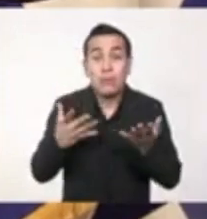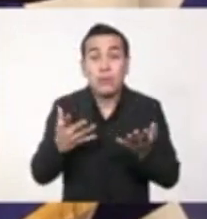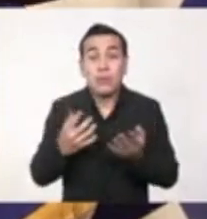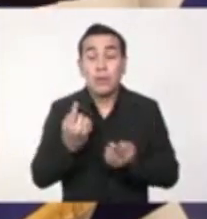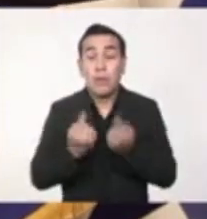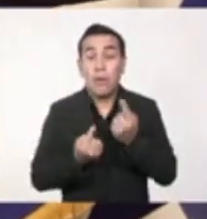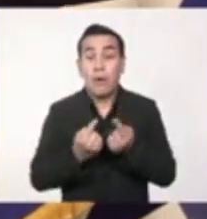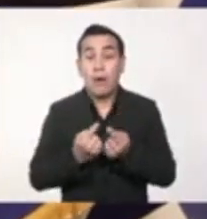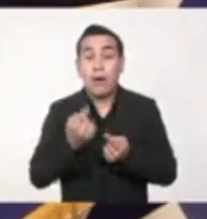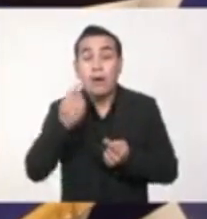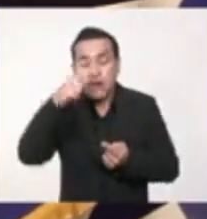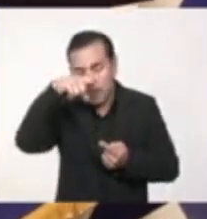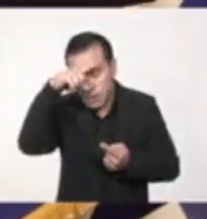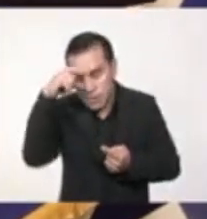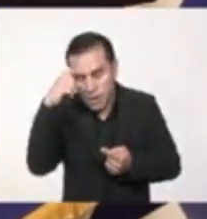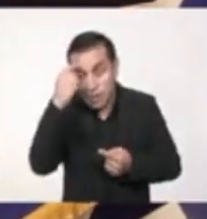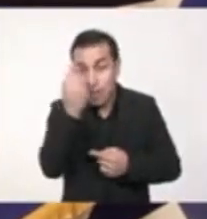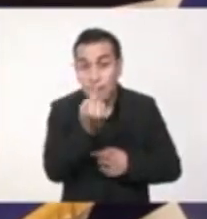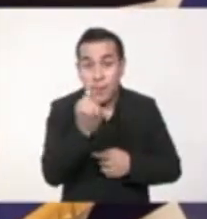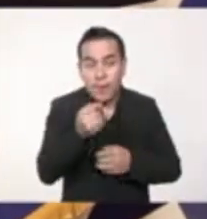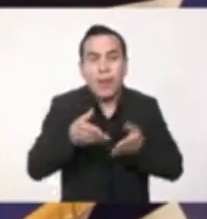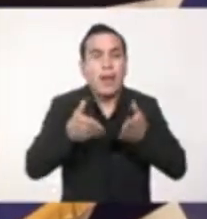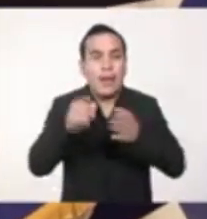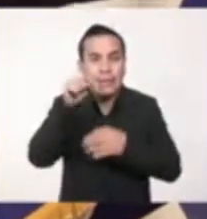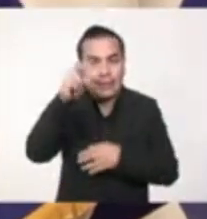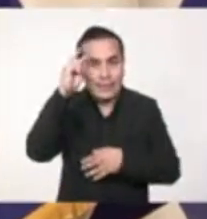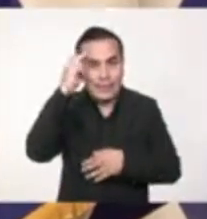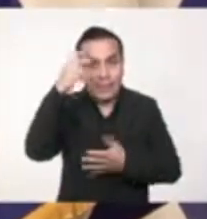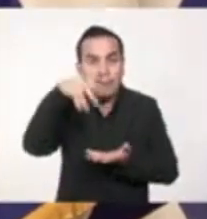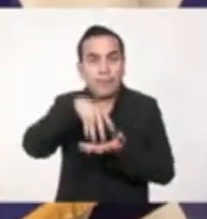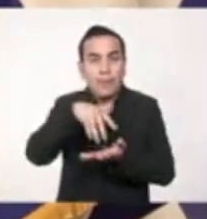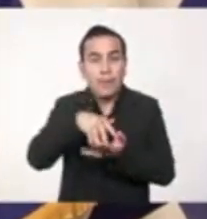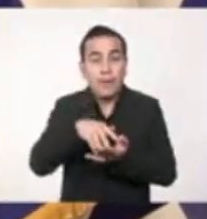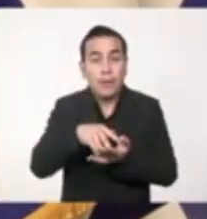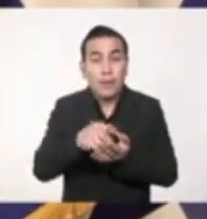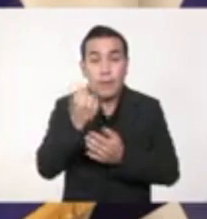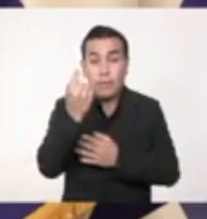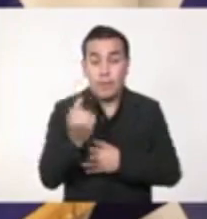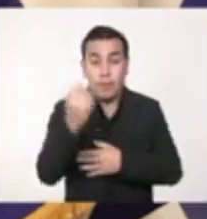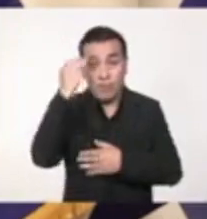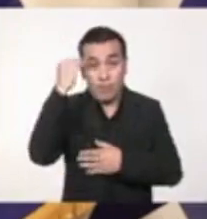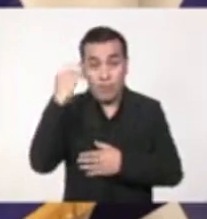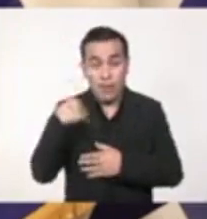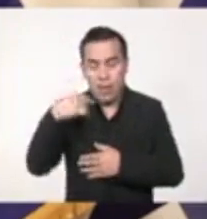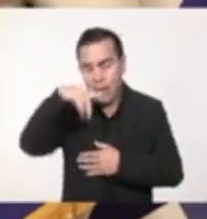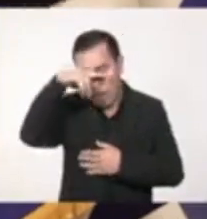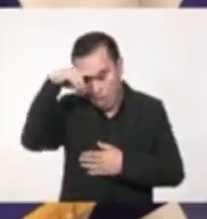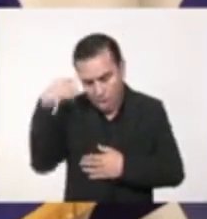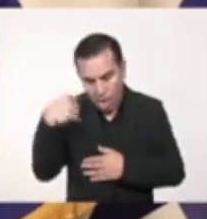he is on the street working. The lady who is in the market, the worker who is in the factory, the peasant who is